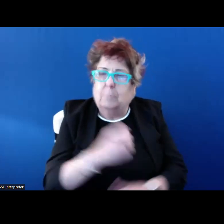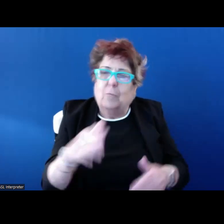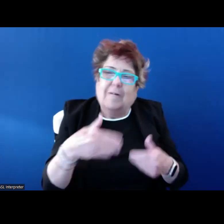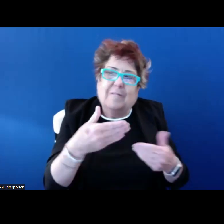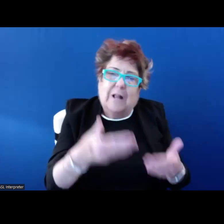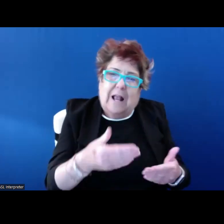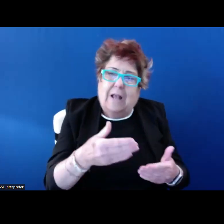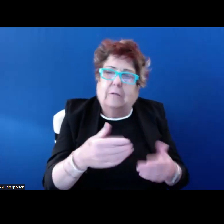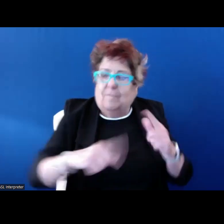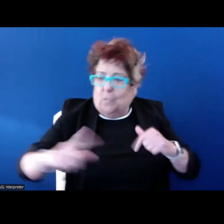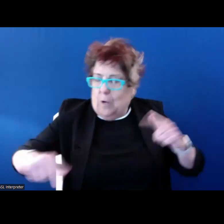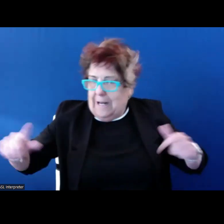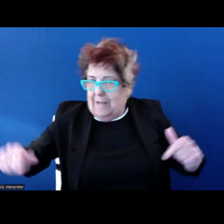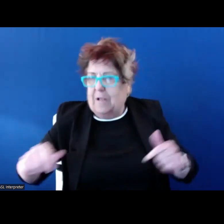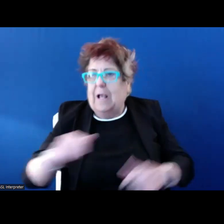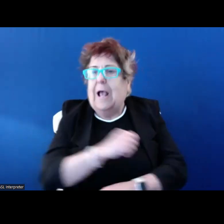and supports to address health related social needs